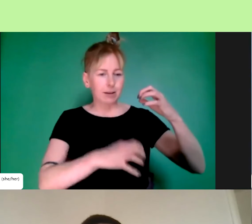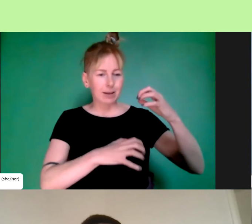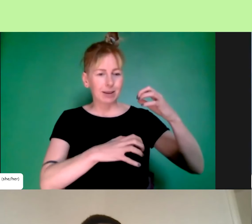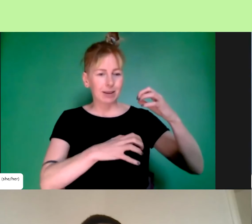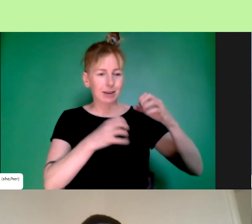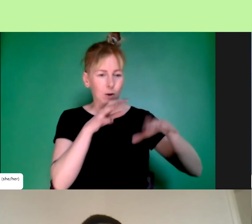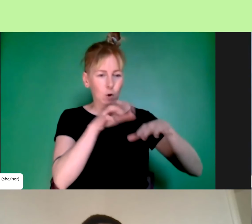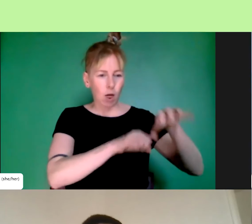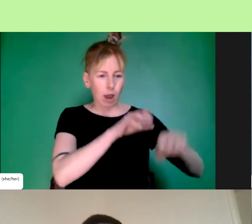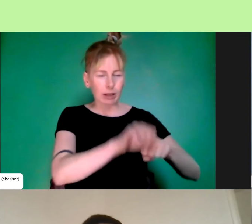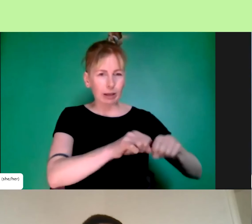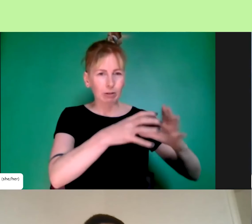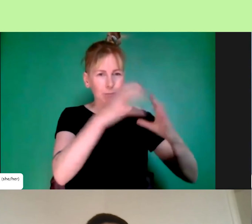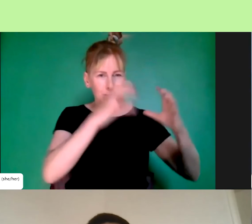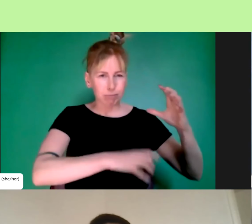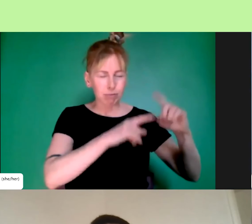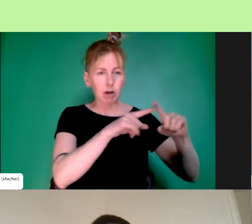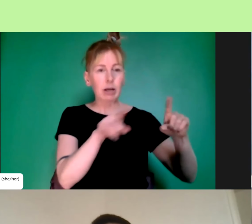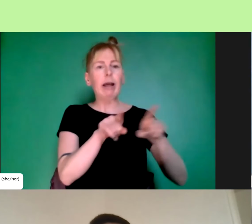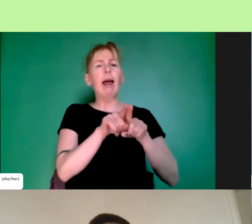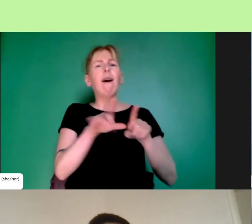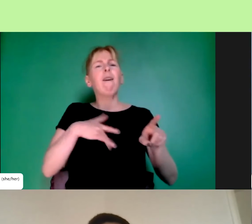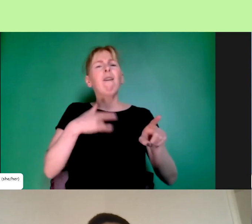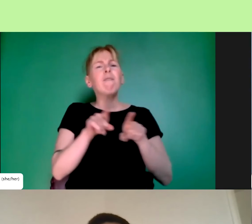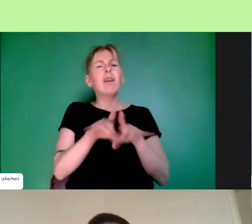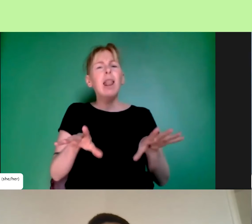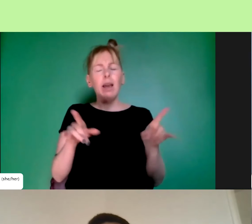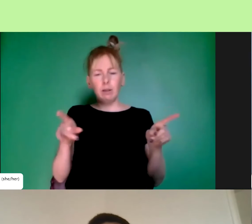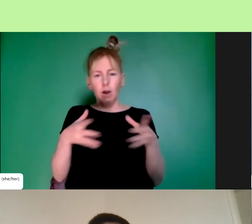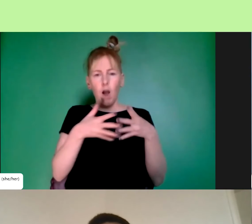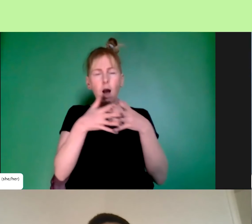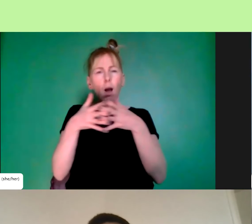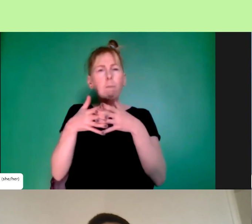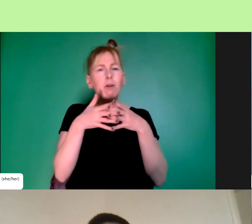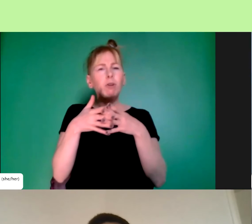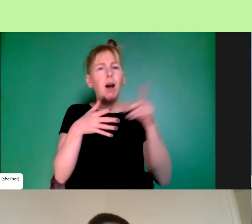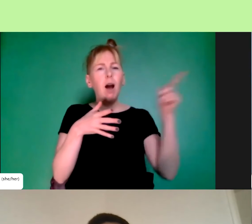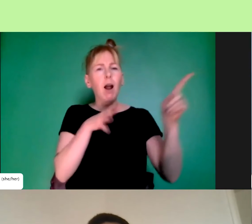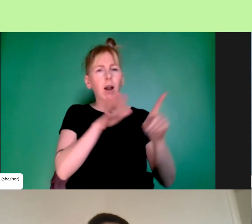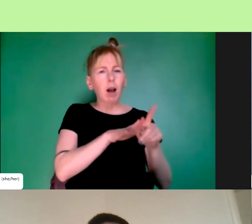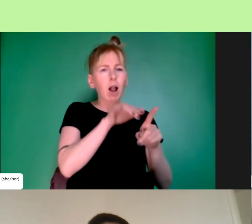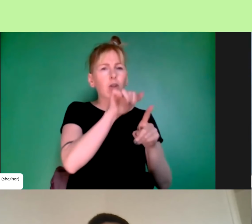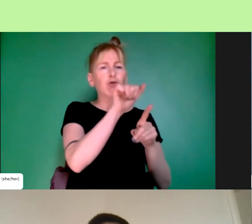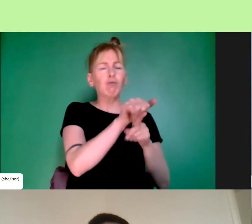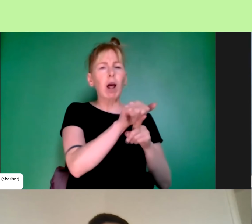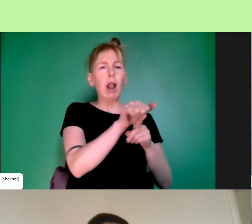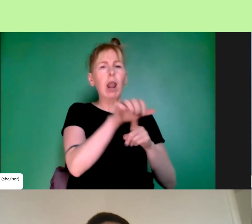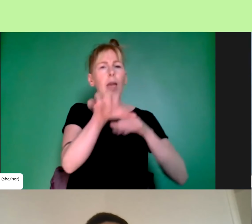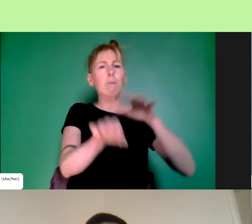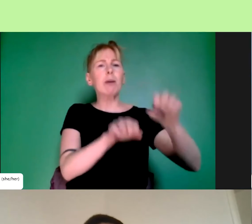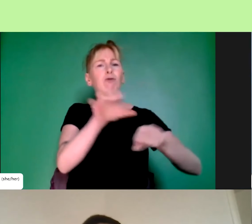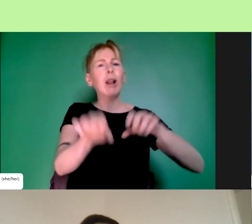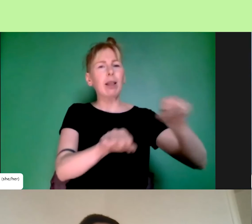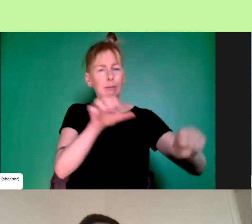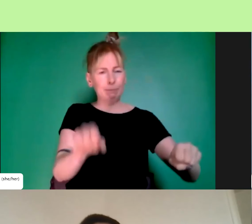a kind of American cultural imperialism or concept, right? Where it's like, as if, as if